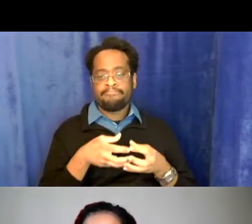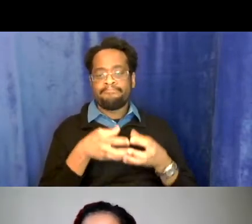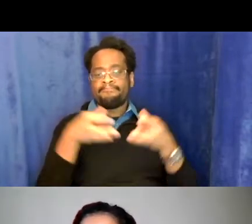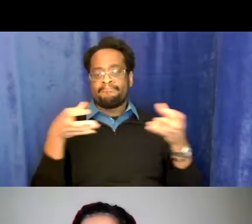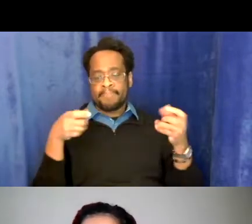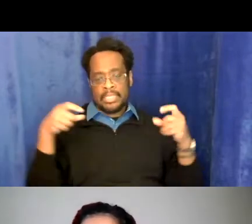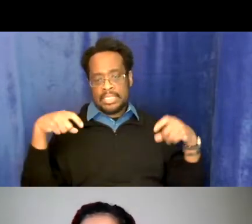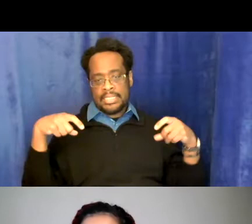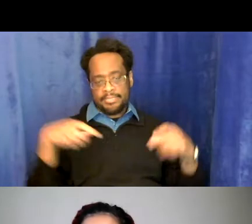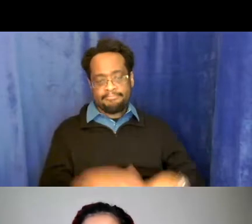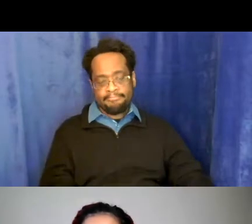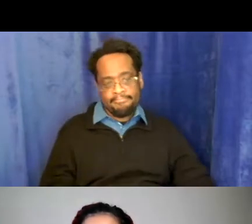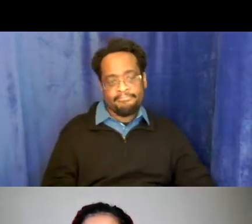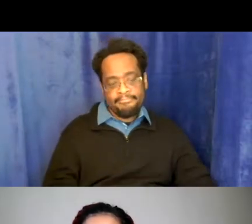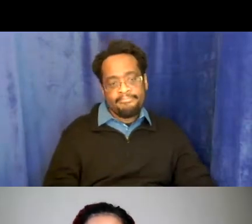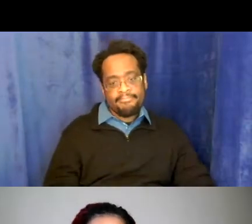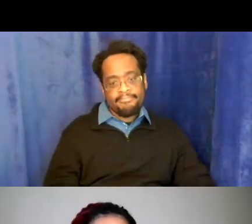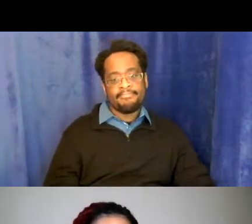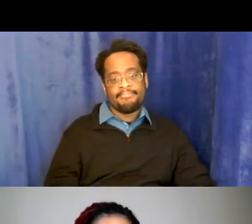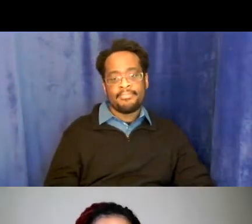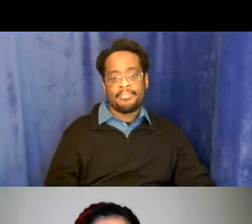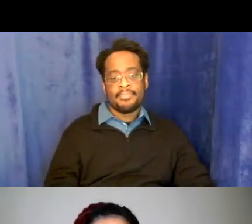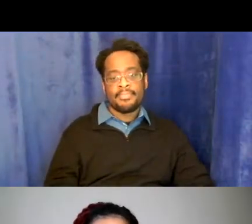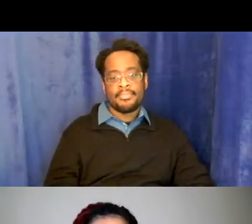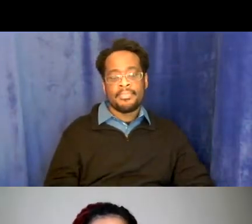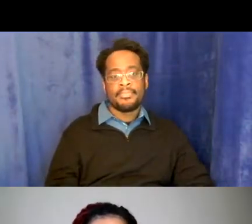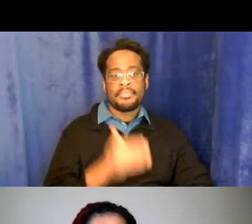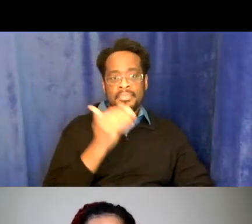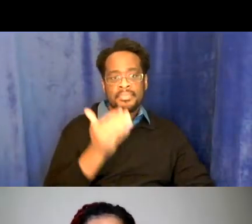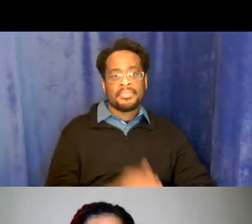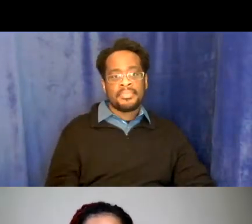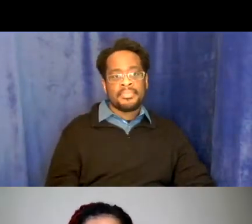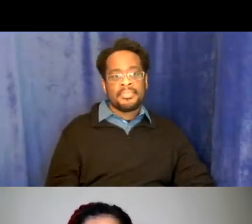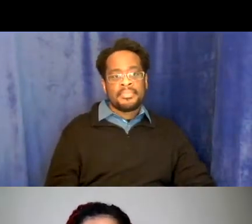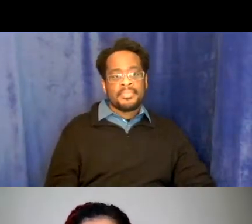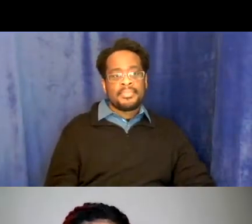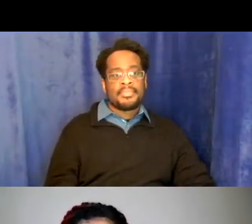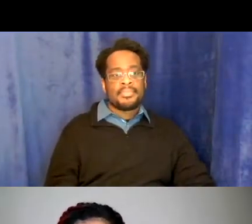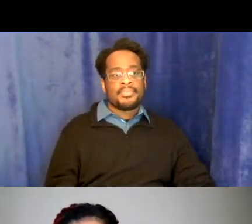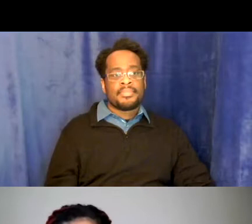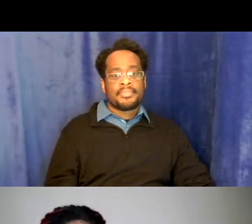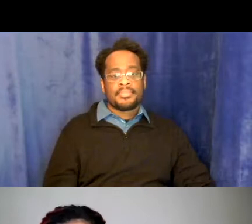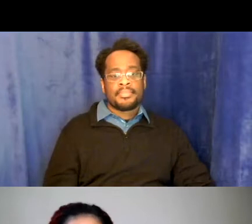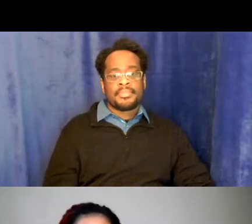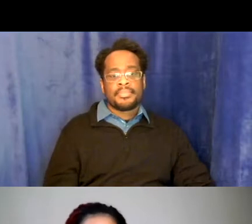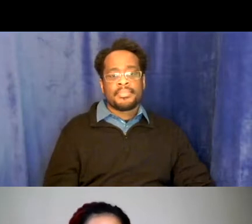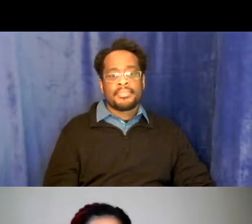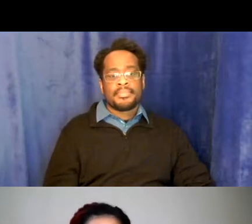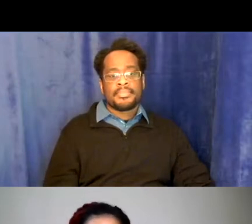small number we have to really increase the research to really get a good picture of the need.